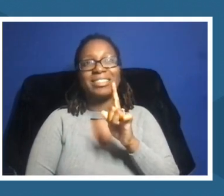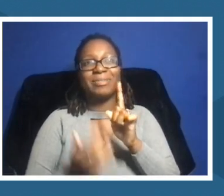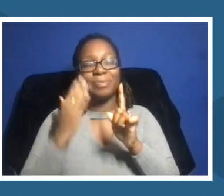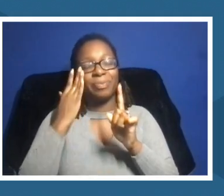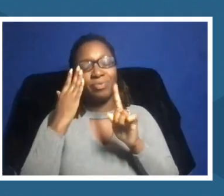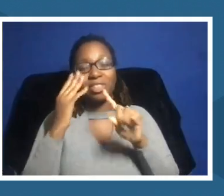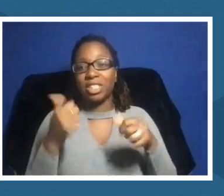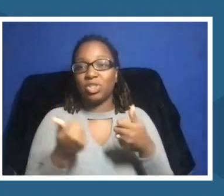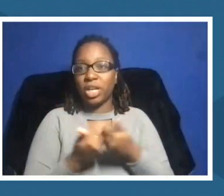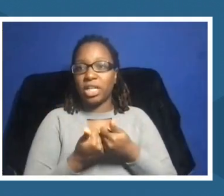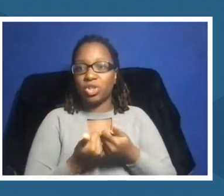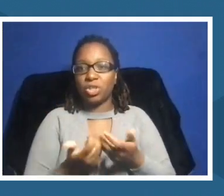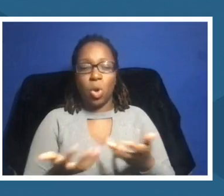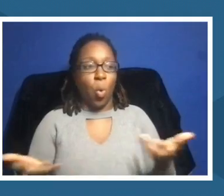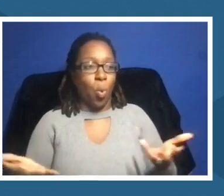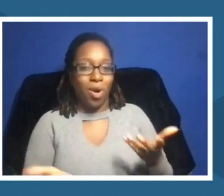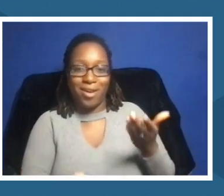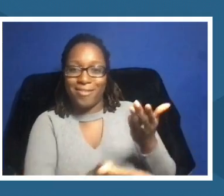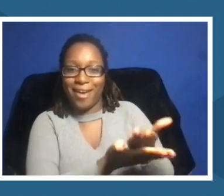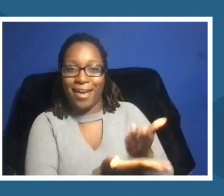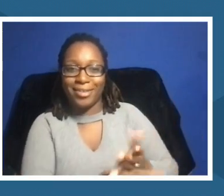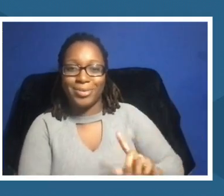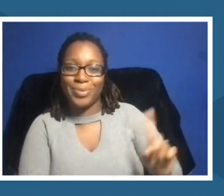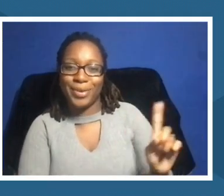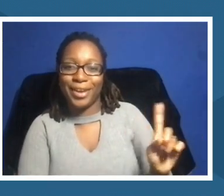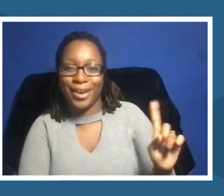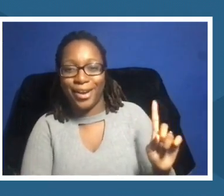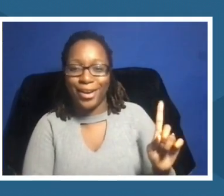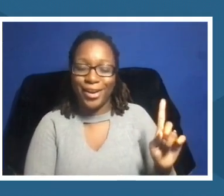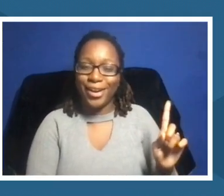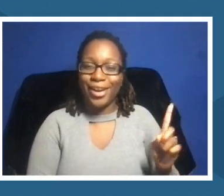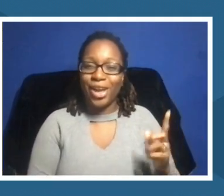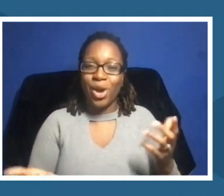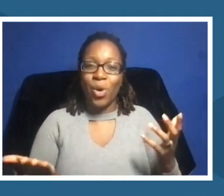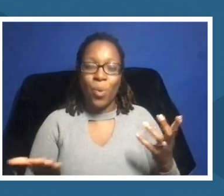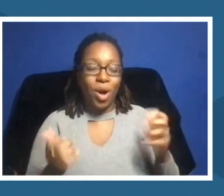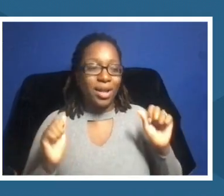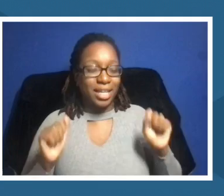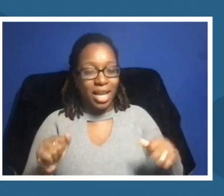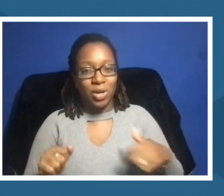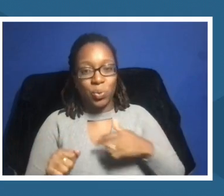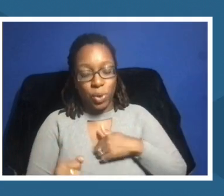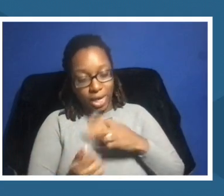what are the facts what are the objective things that we